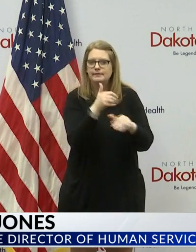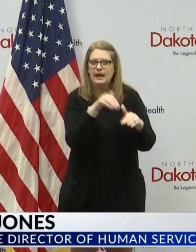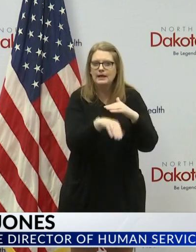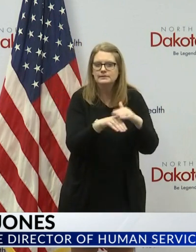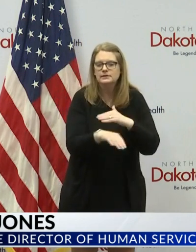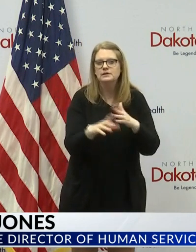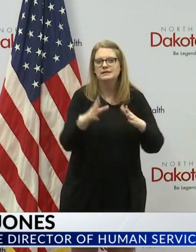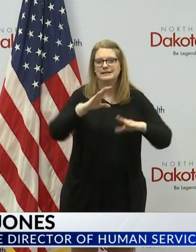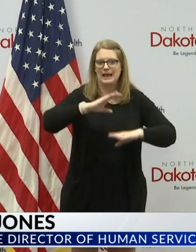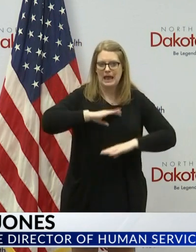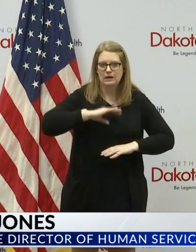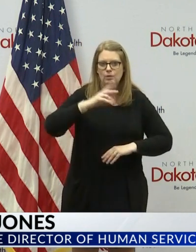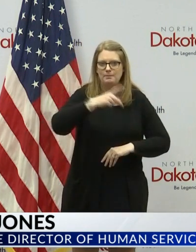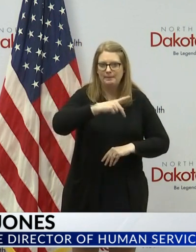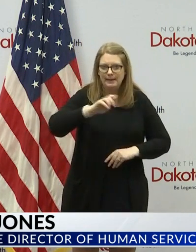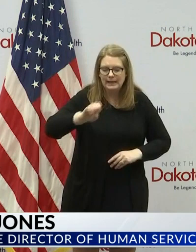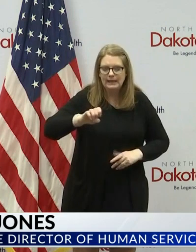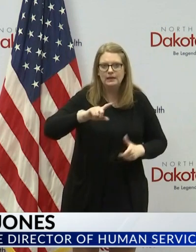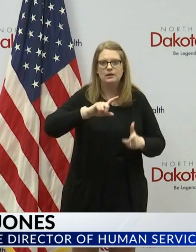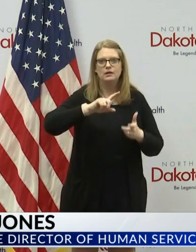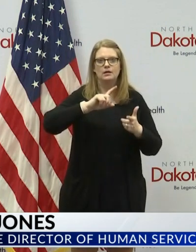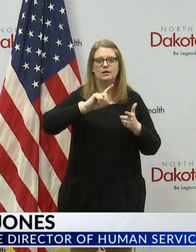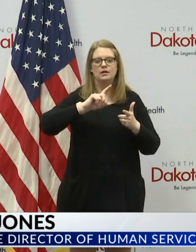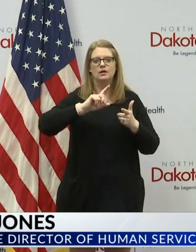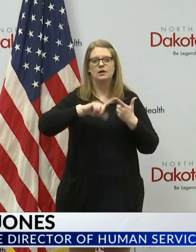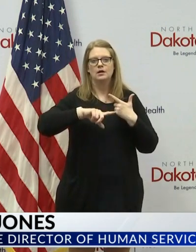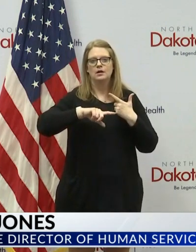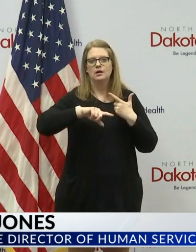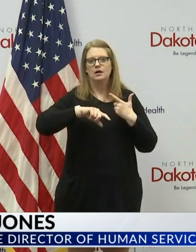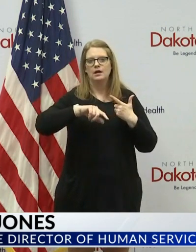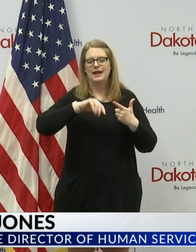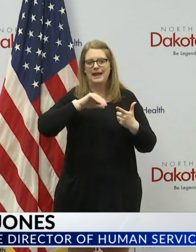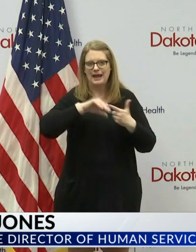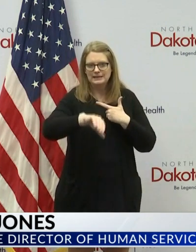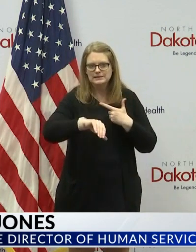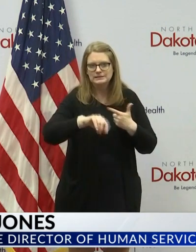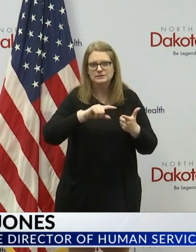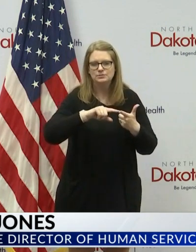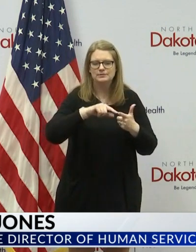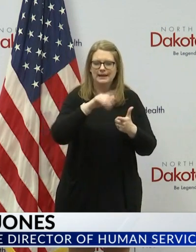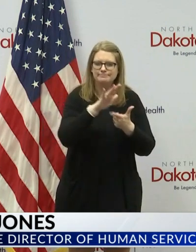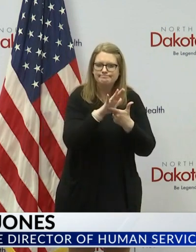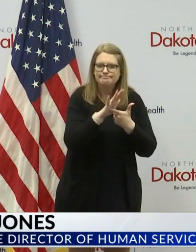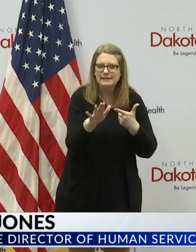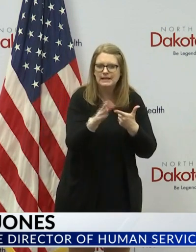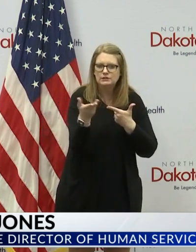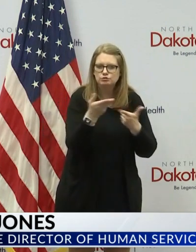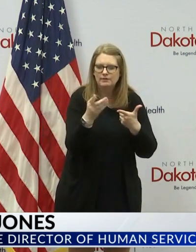AND HAVE A DIRECT LINE TO THESE CLINICIANS AS IT RELATES TO